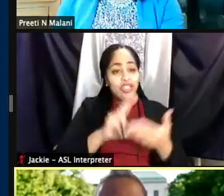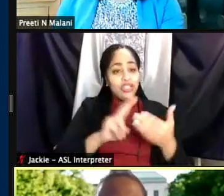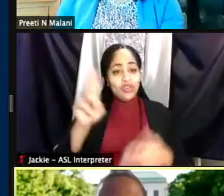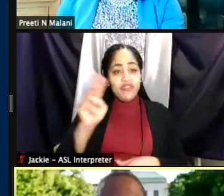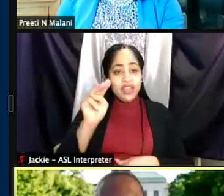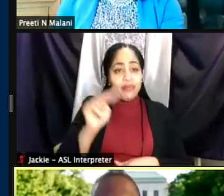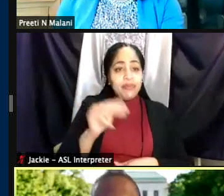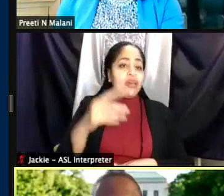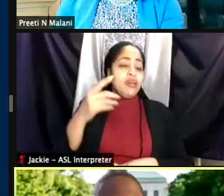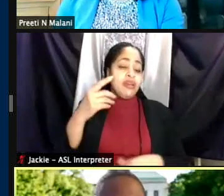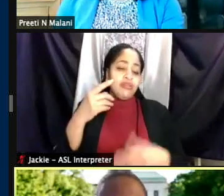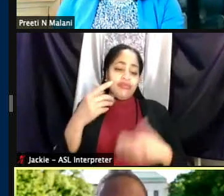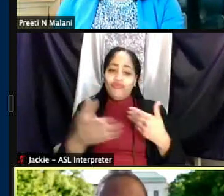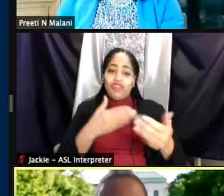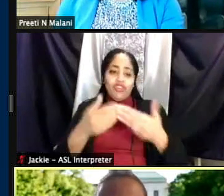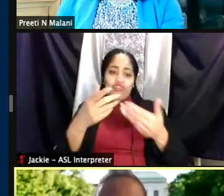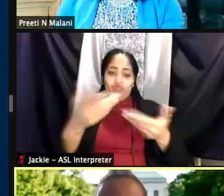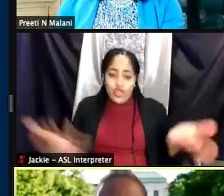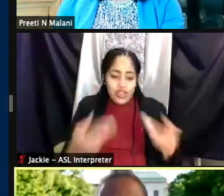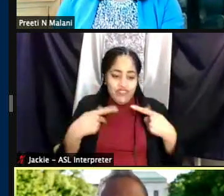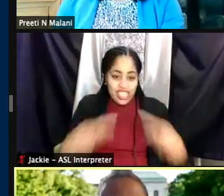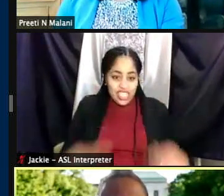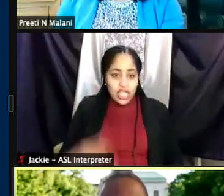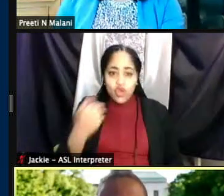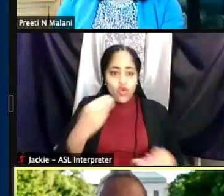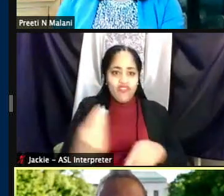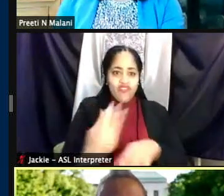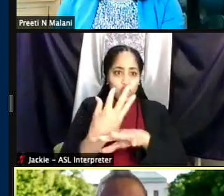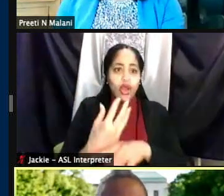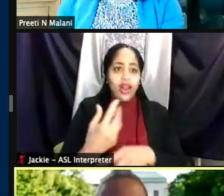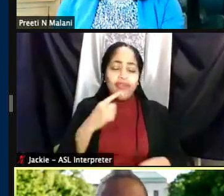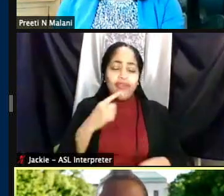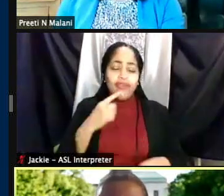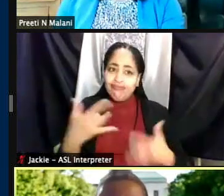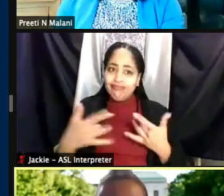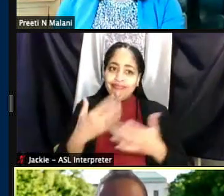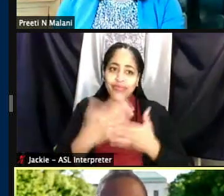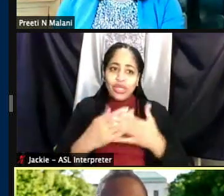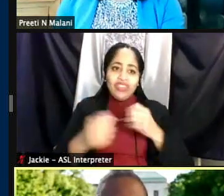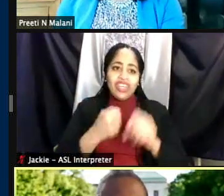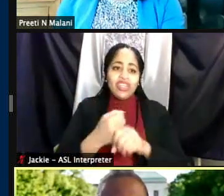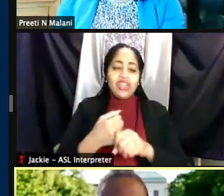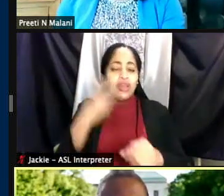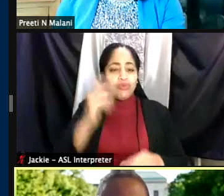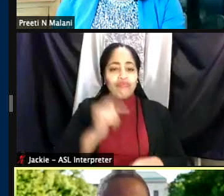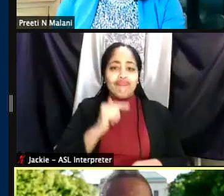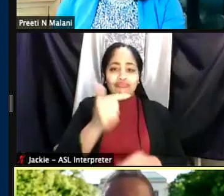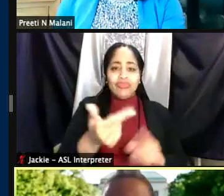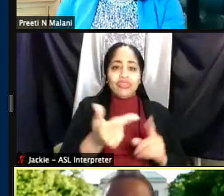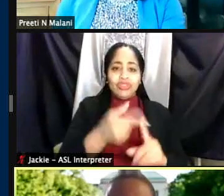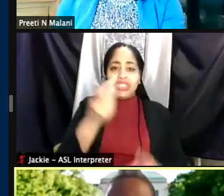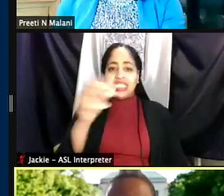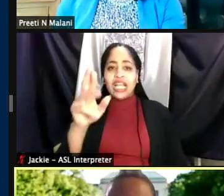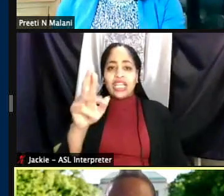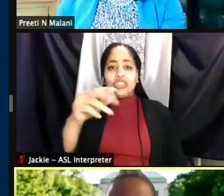whether you're here physically or virtually. So it's an exciting time of year and I'll turn it over to Dr. Malani if you wanna state the first question.